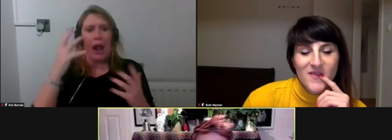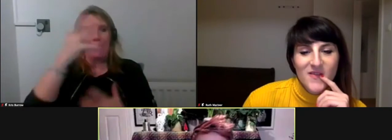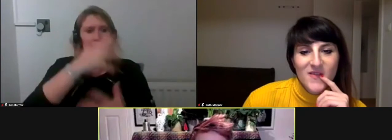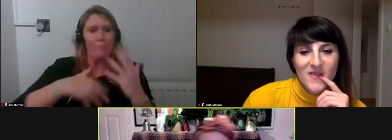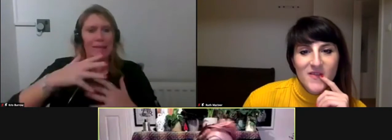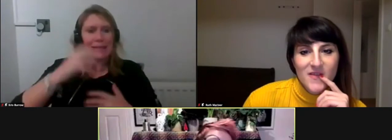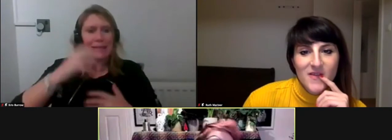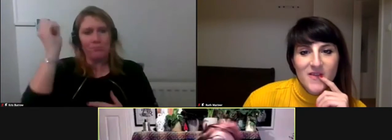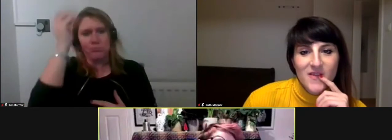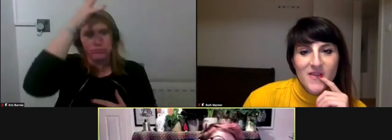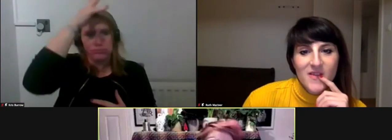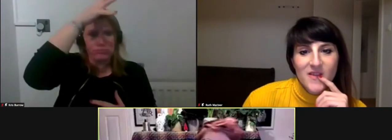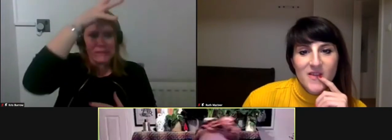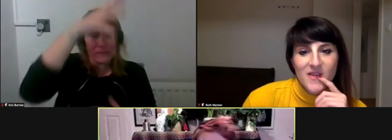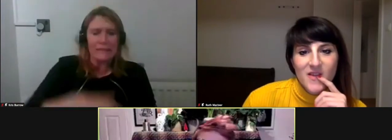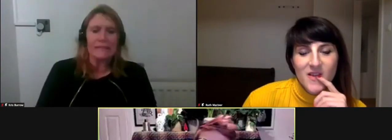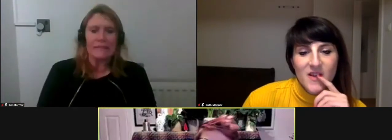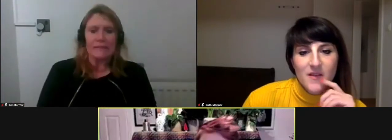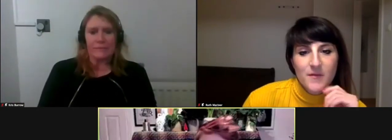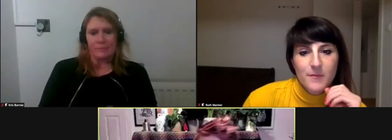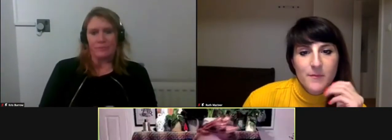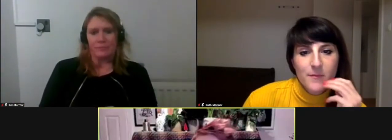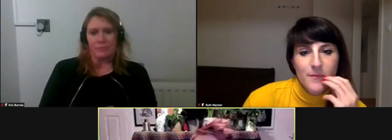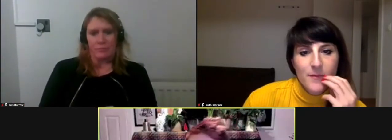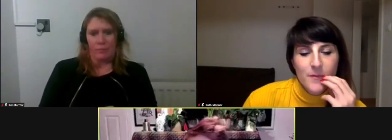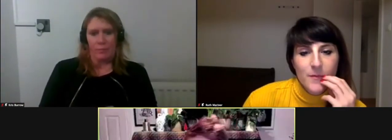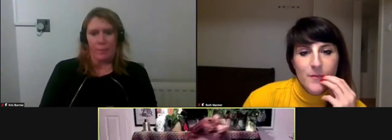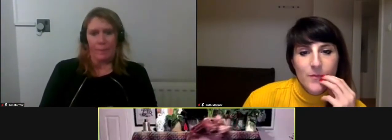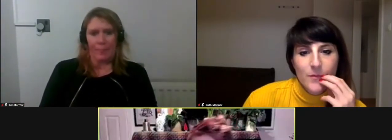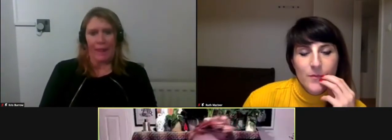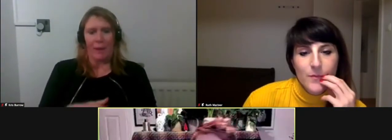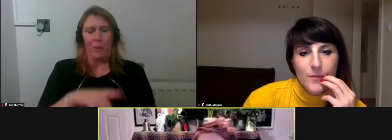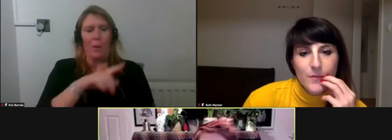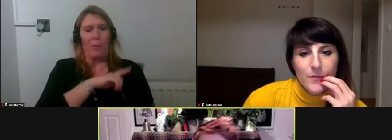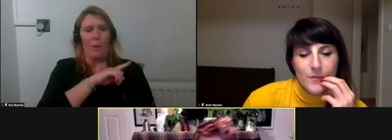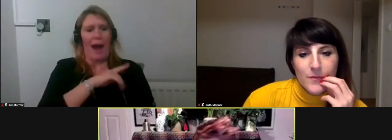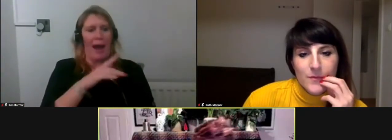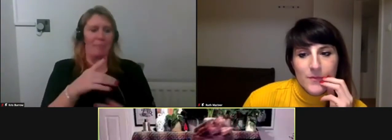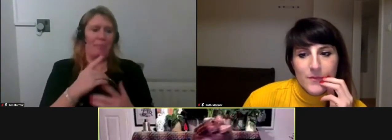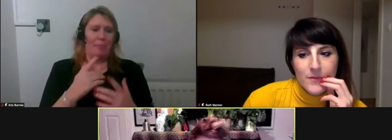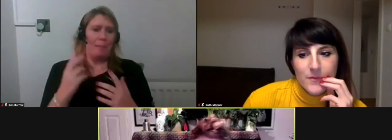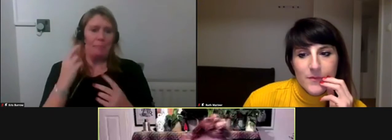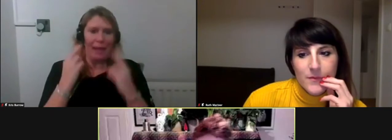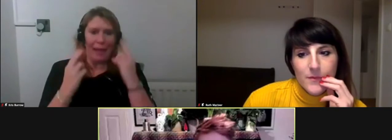and longer as I can't have a haircut due to the times, it's gradually beginning to